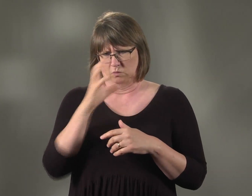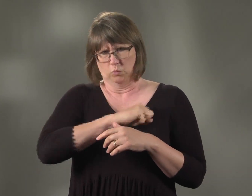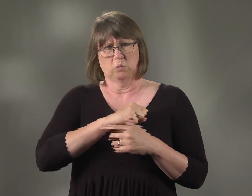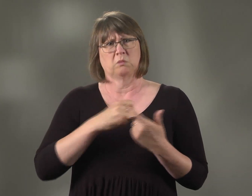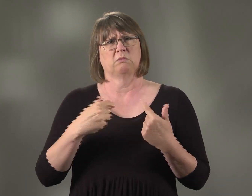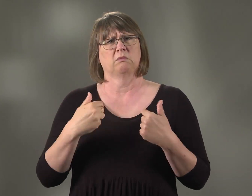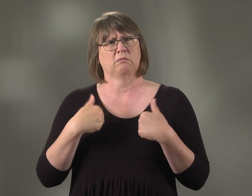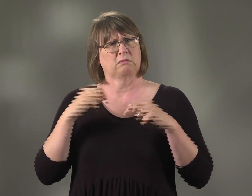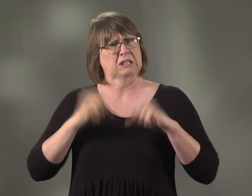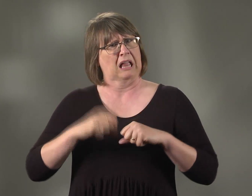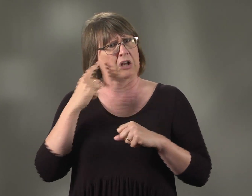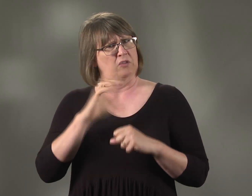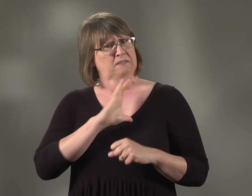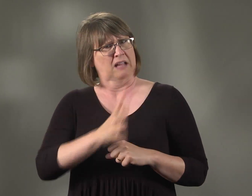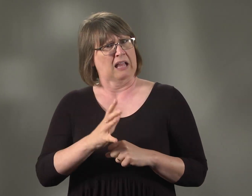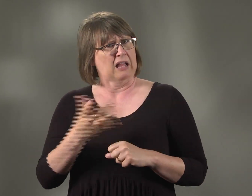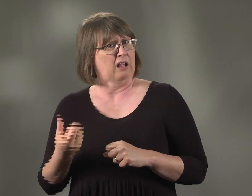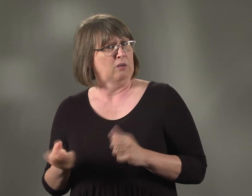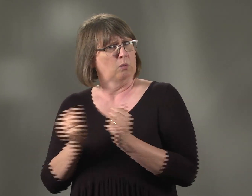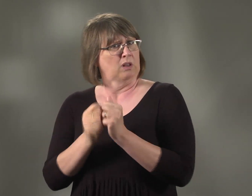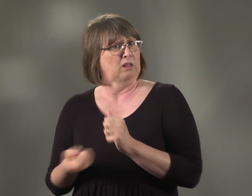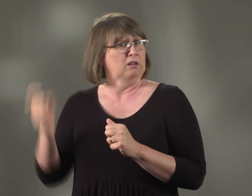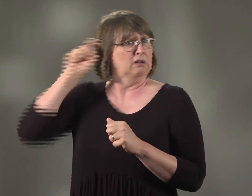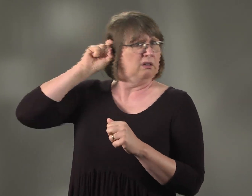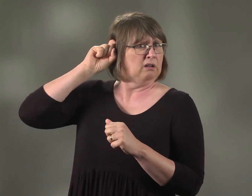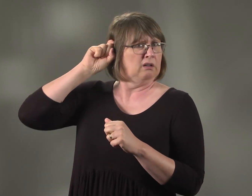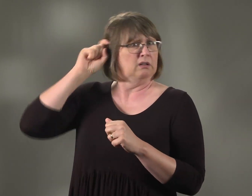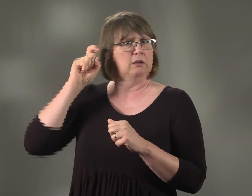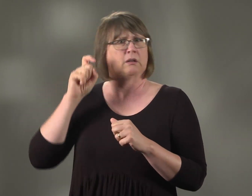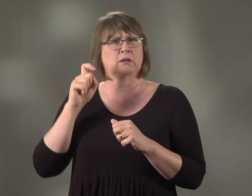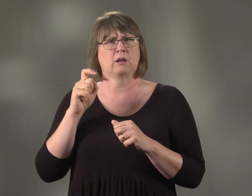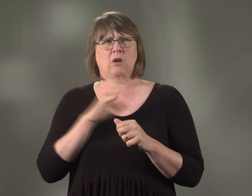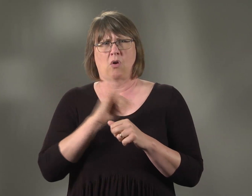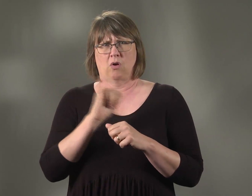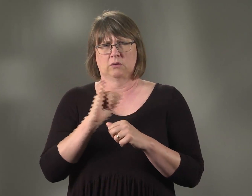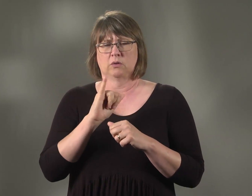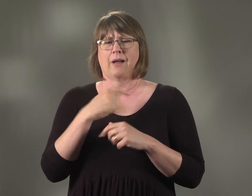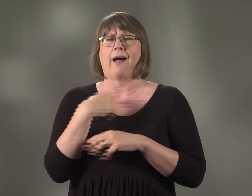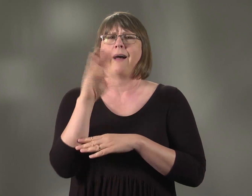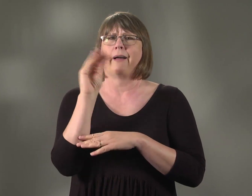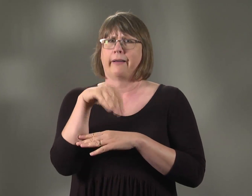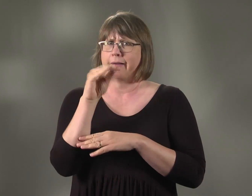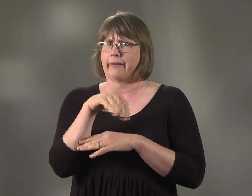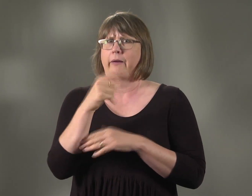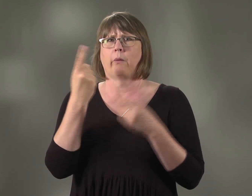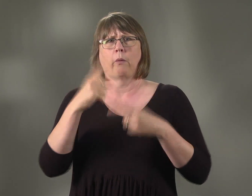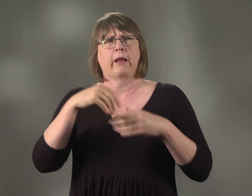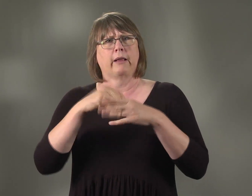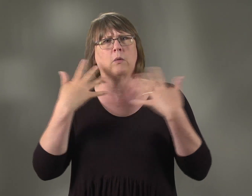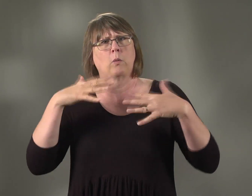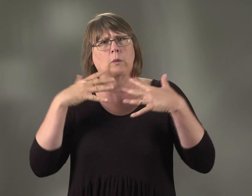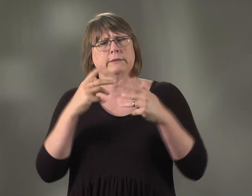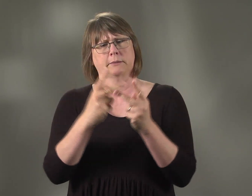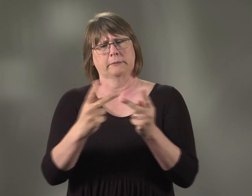They assumed I could hear just fine with my hearing aids and also because I had nodded in noisy places.